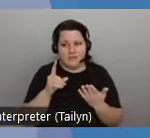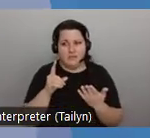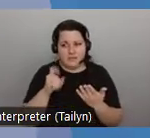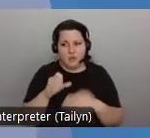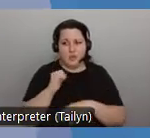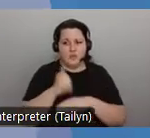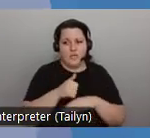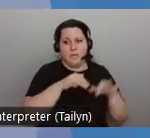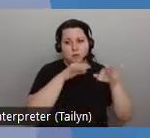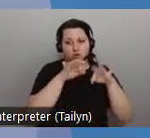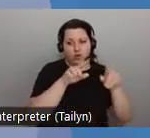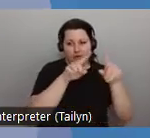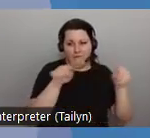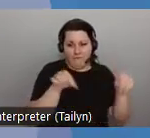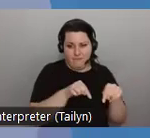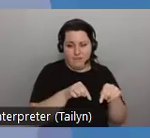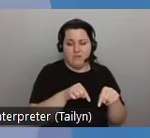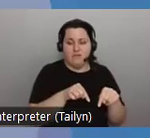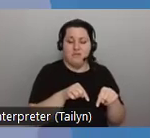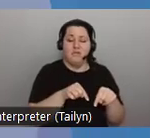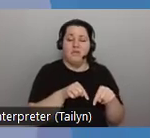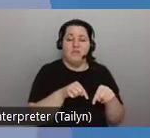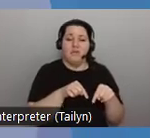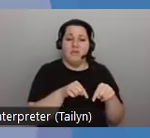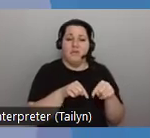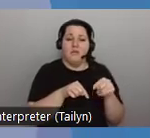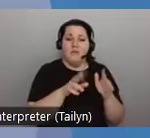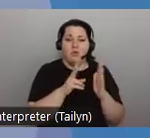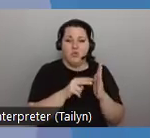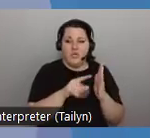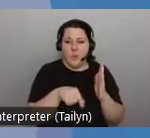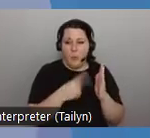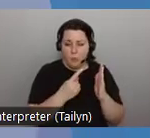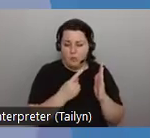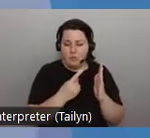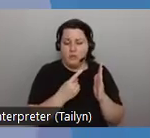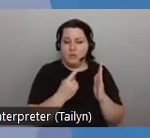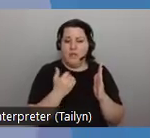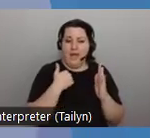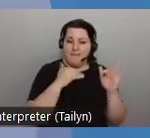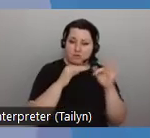you might have to create instruction fields that are form fields that are read only